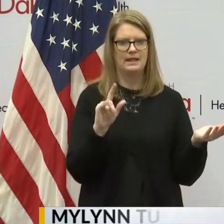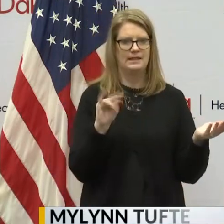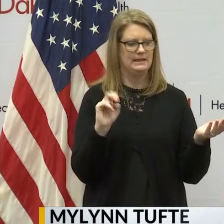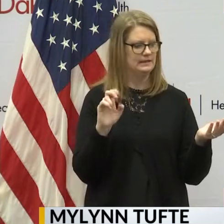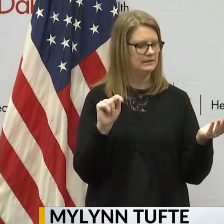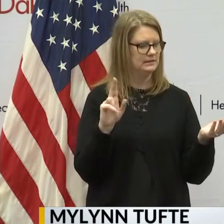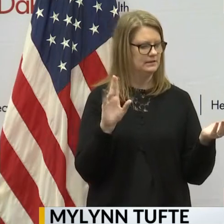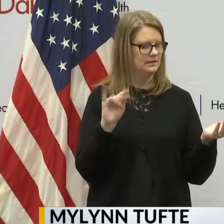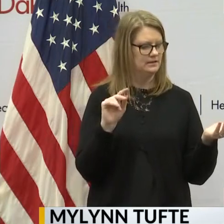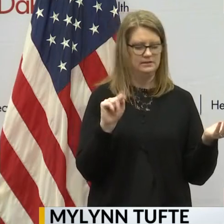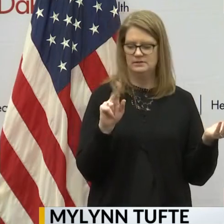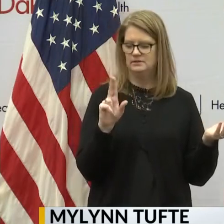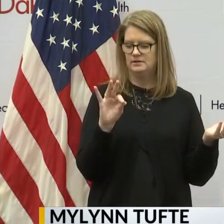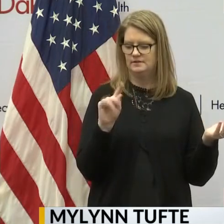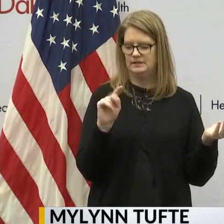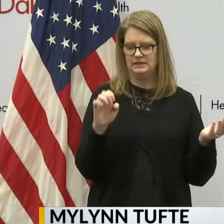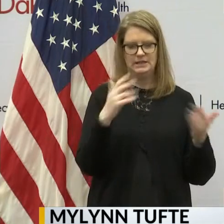WE WANT PEOPLE TO REGISTER FROM WHEN THEY ARE RETURNING. HERE'S OUR STATE HEALTH OFFICER.